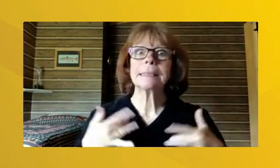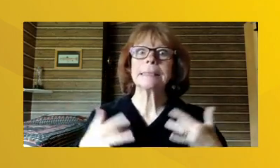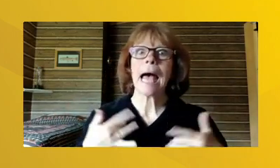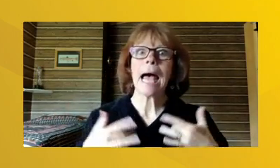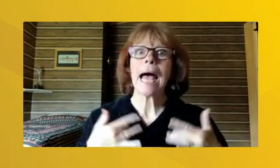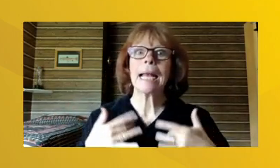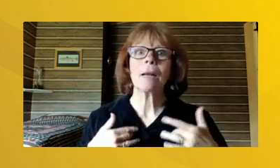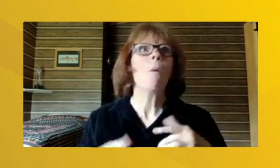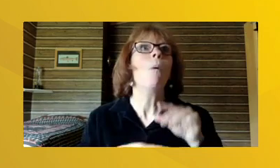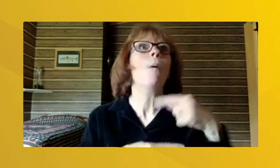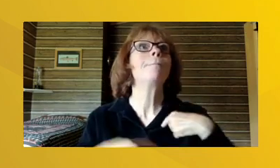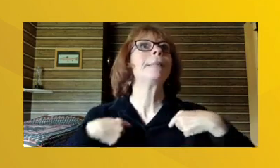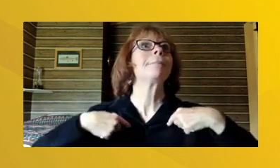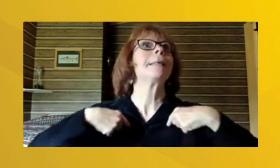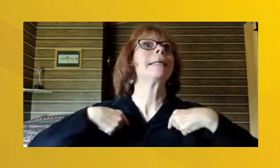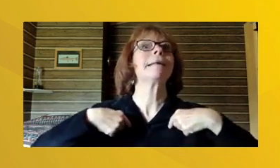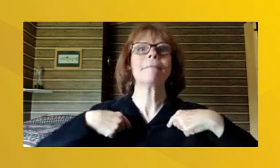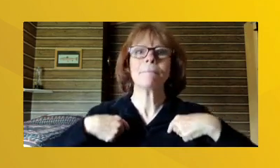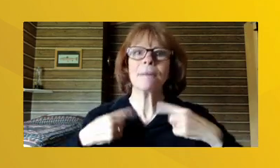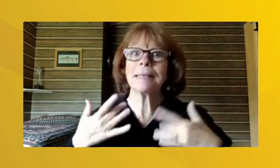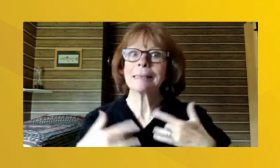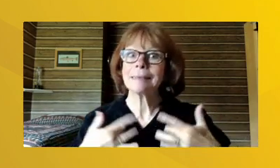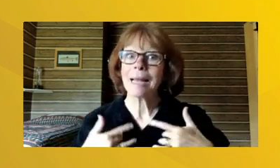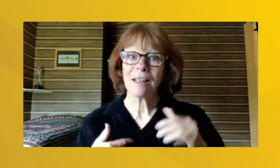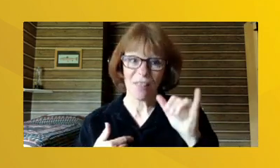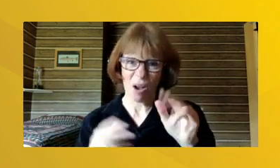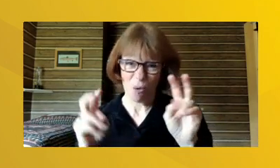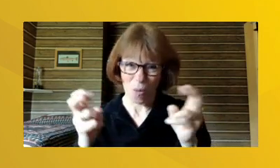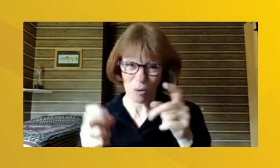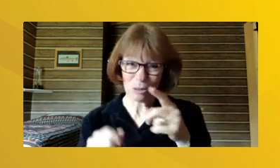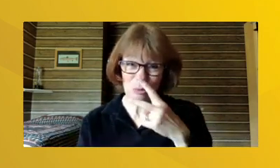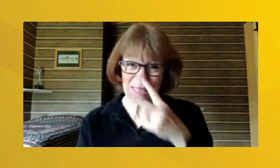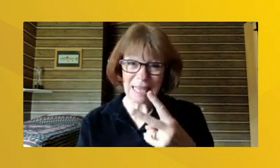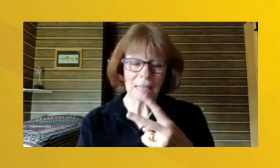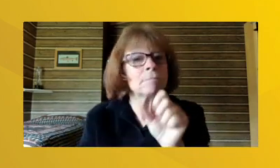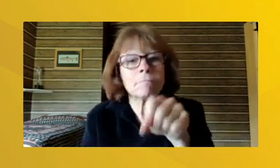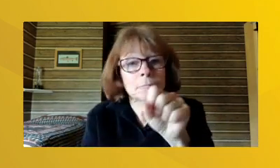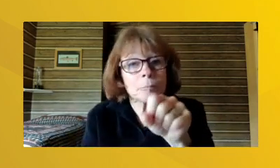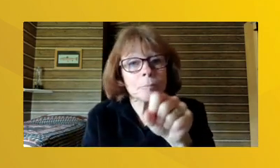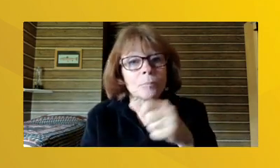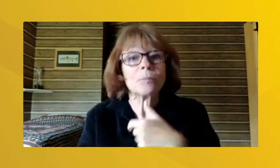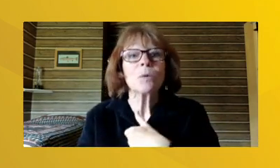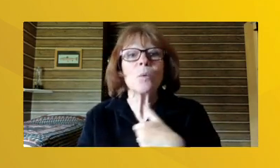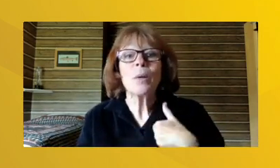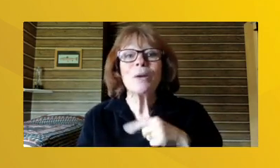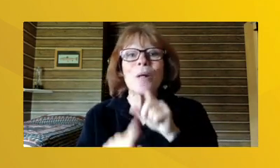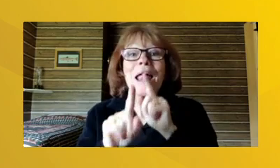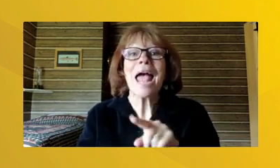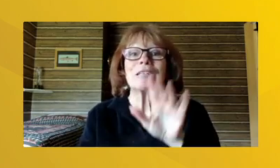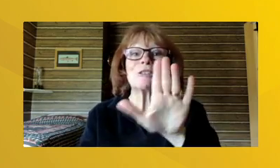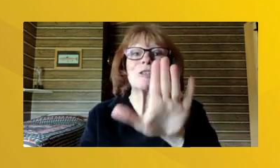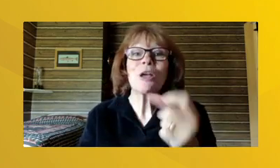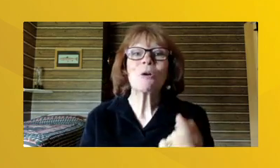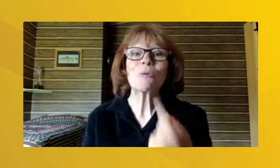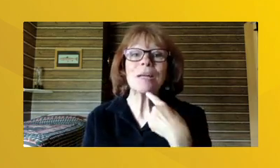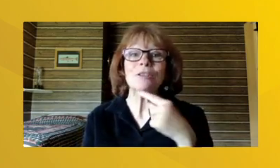So through that quote, you can see that, yes, we actually do answer questions live on our